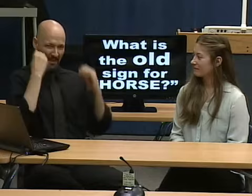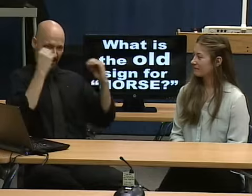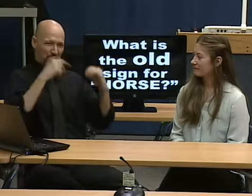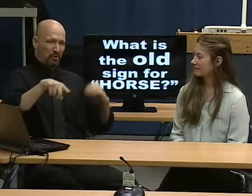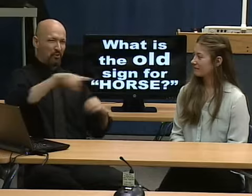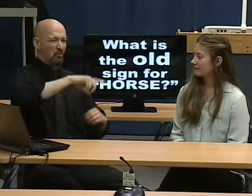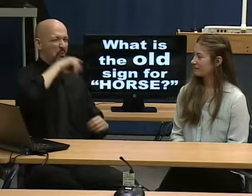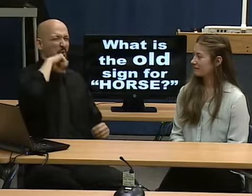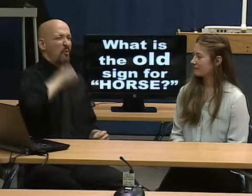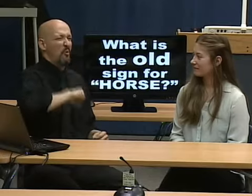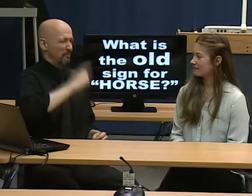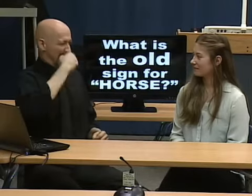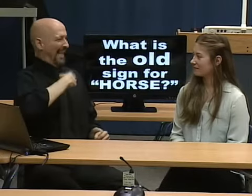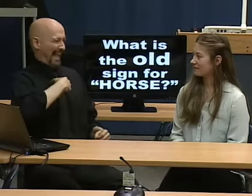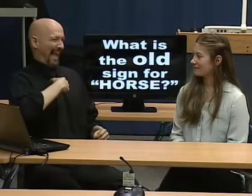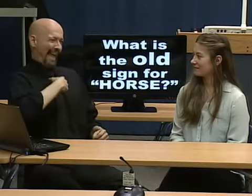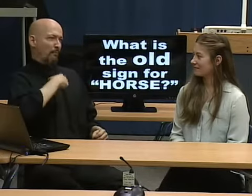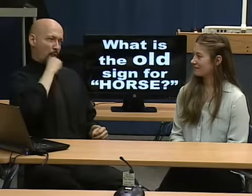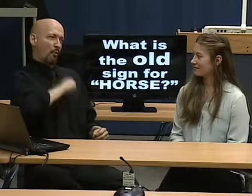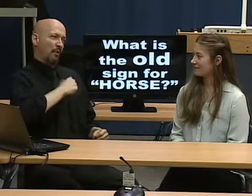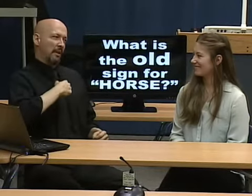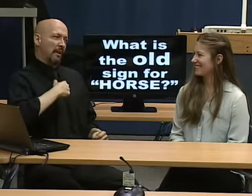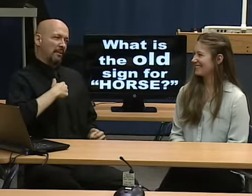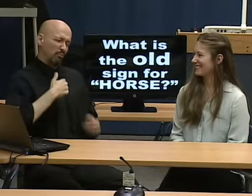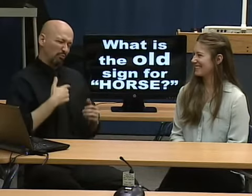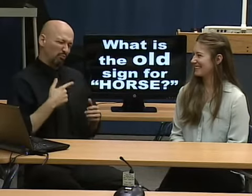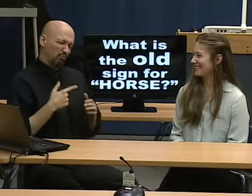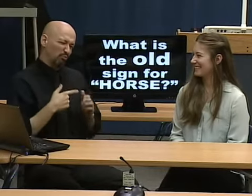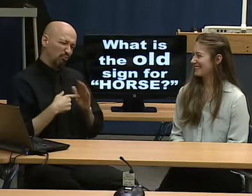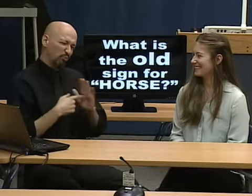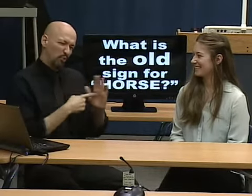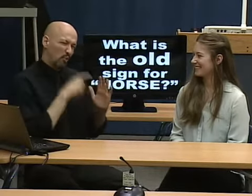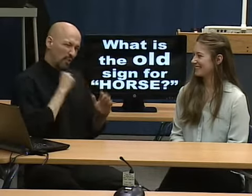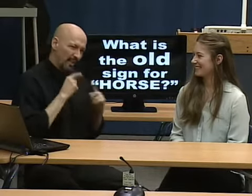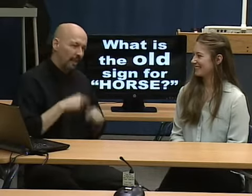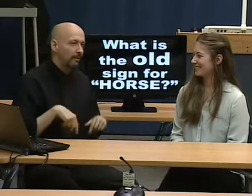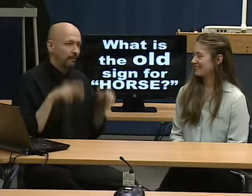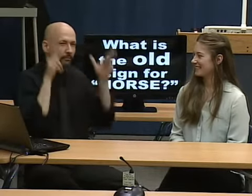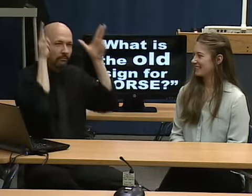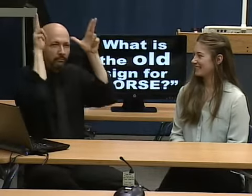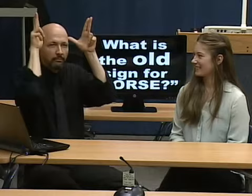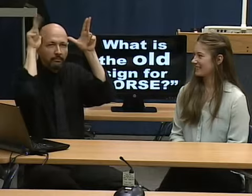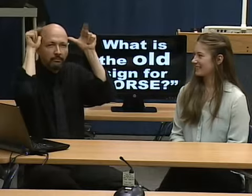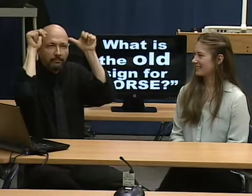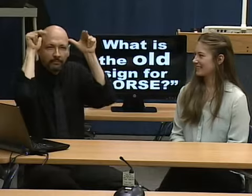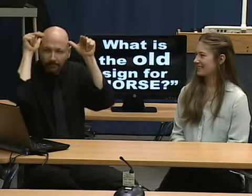I'll teach you all the old sign! I'm old. I'll show you the old one: "Horse."